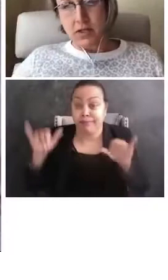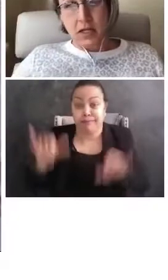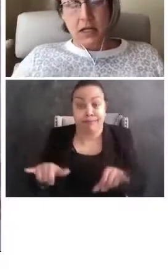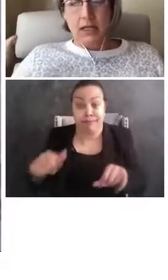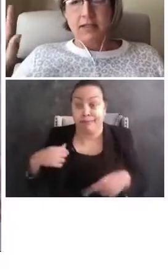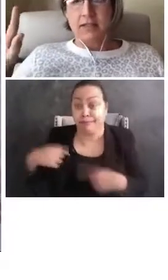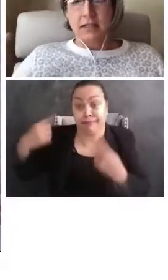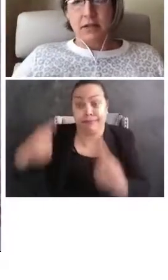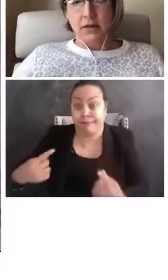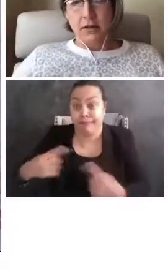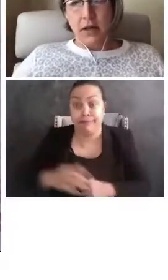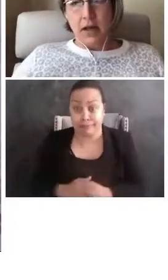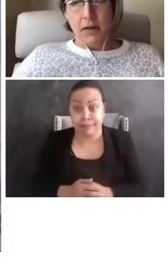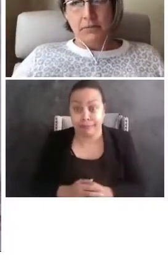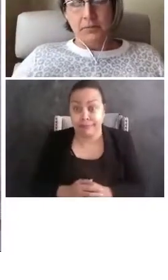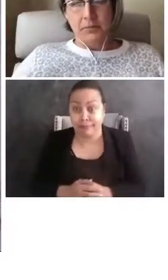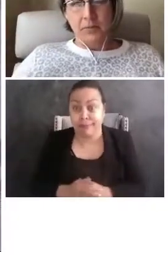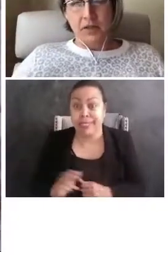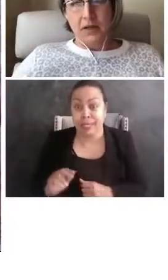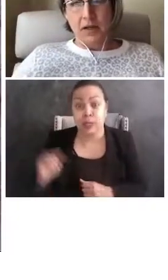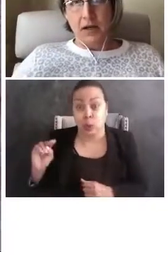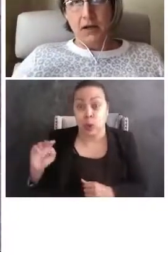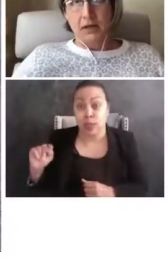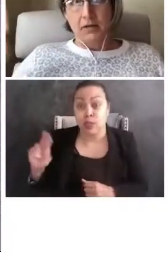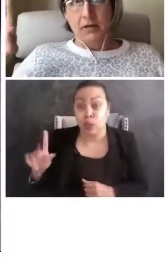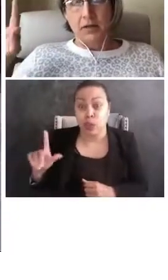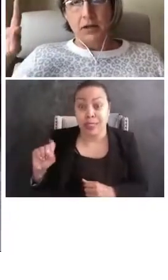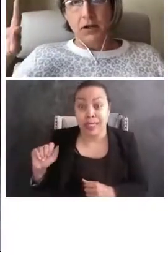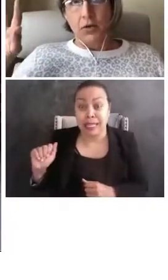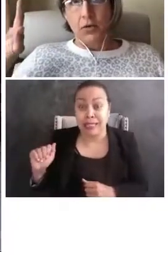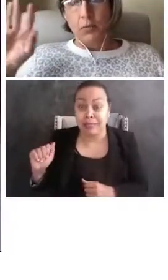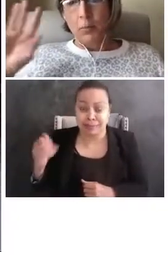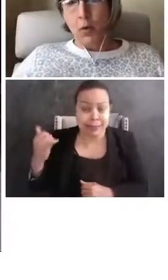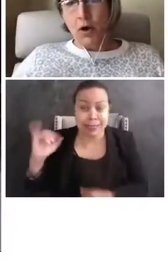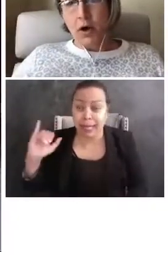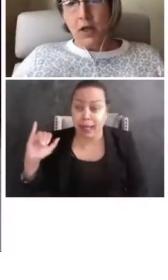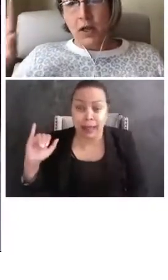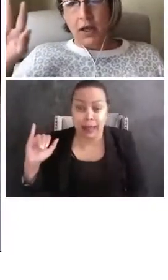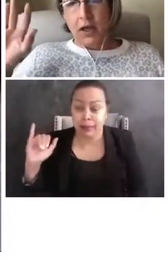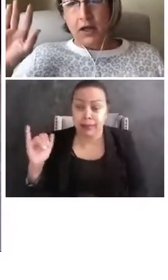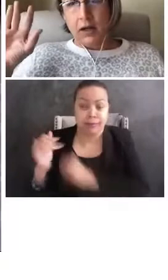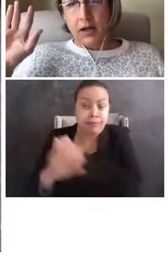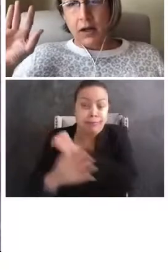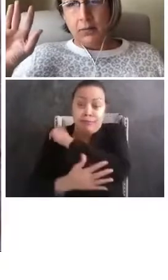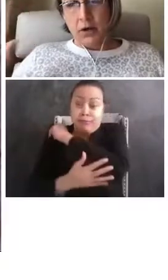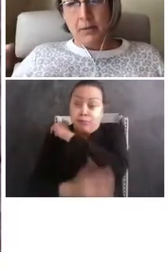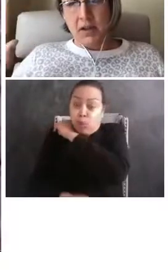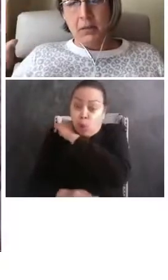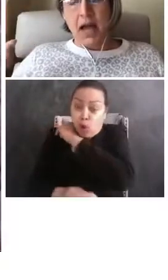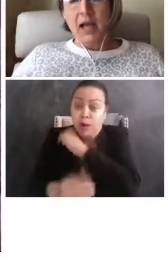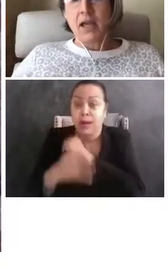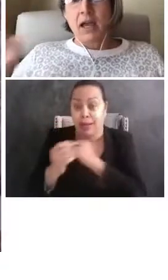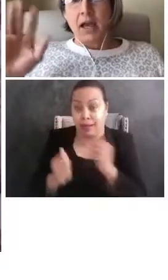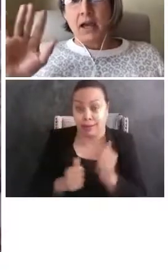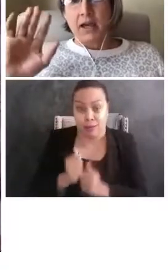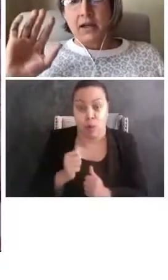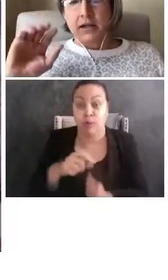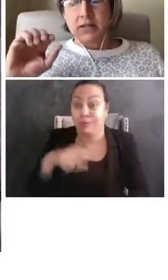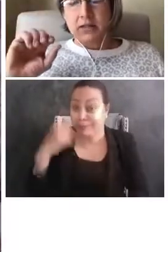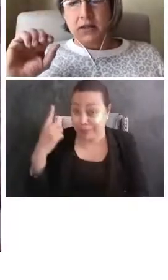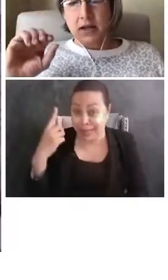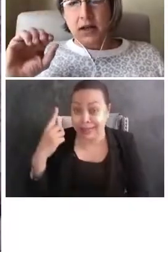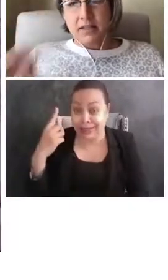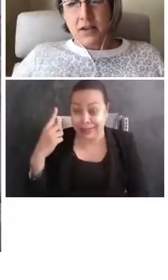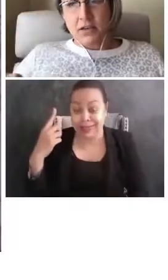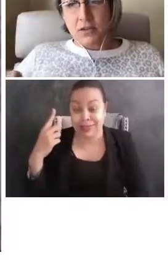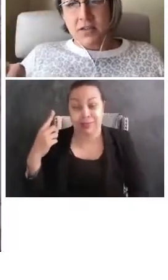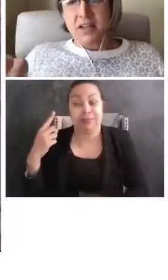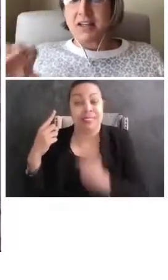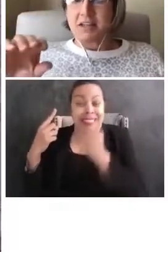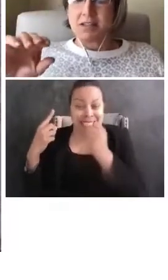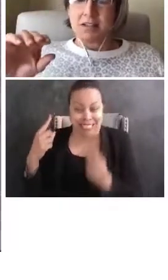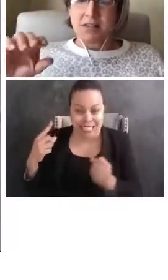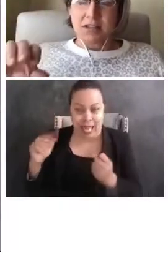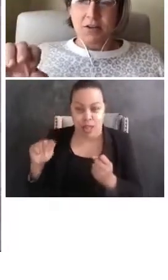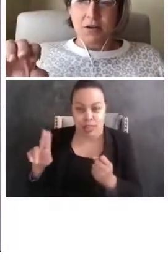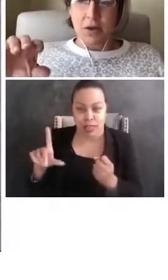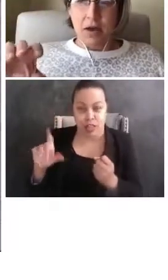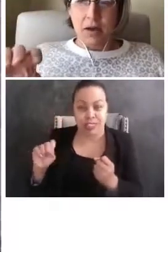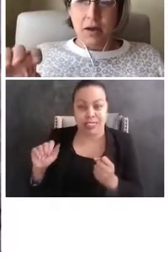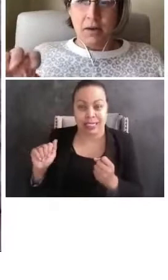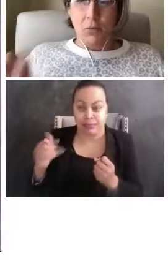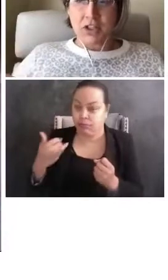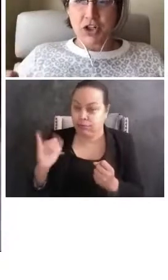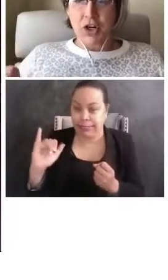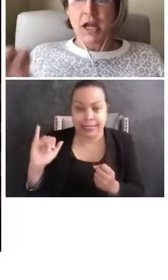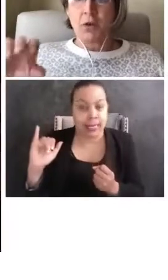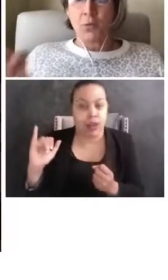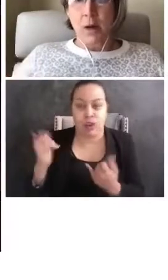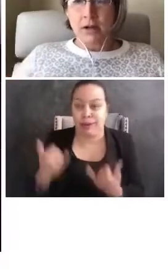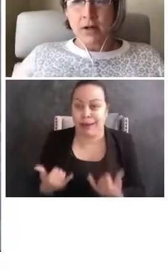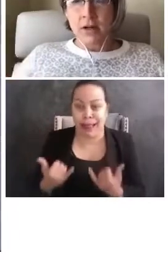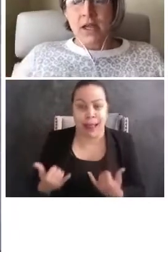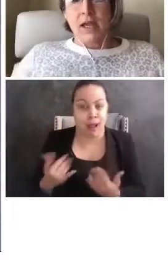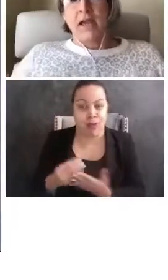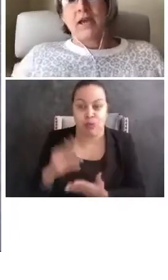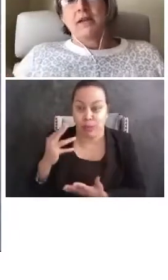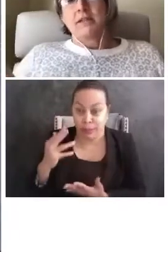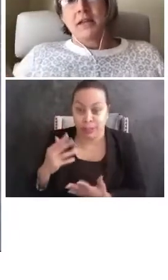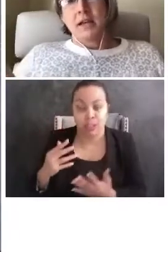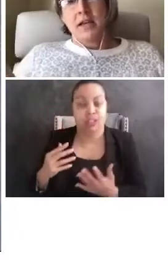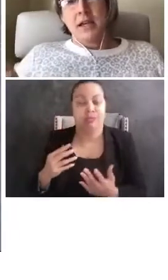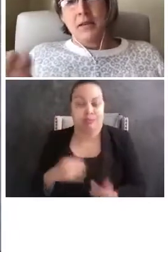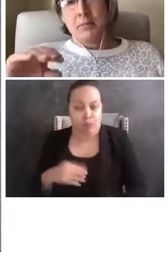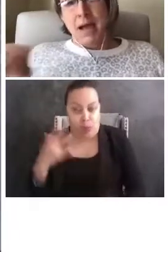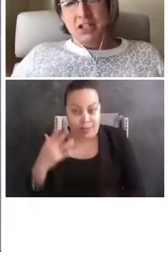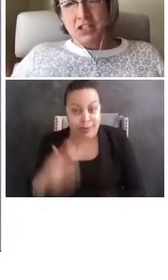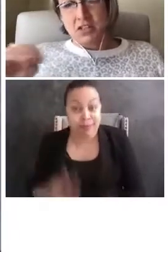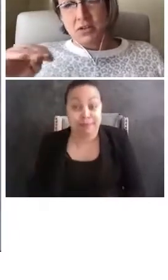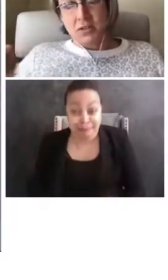It's still poor and predominantly black, and south Tulsa is still richer and whiter.